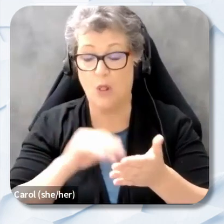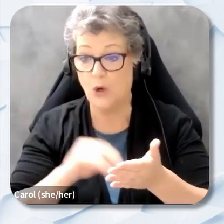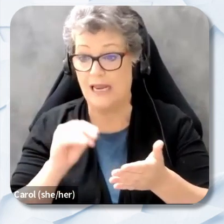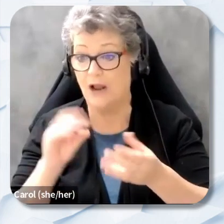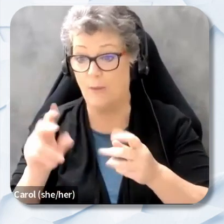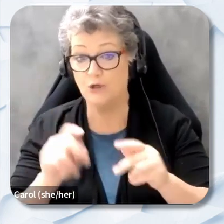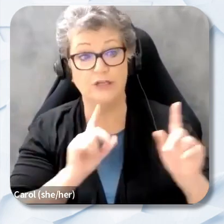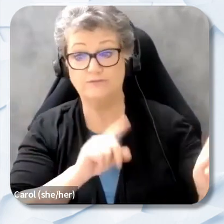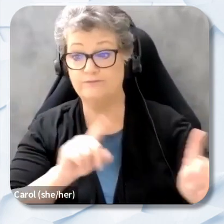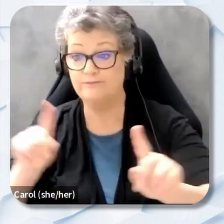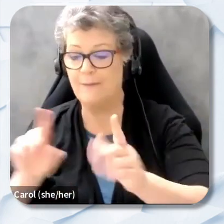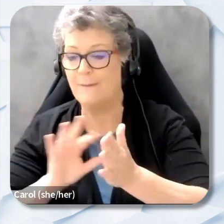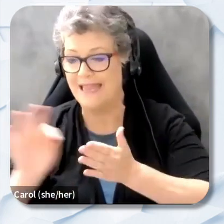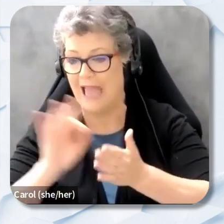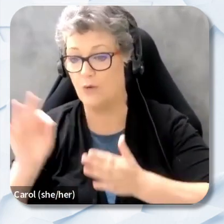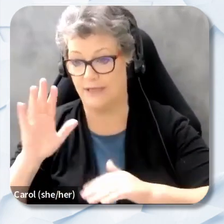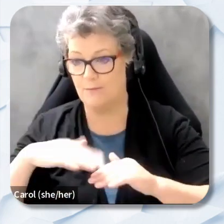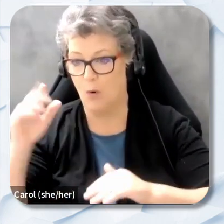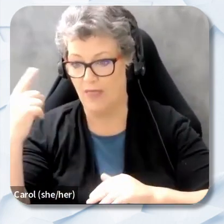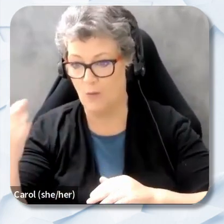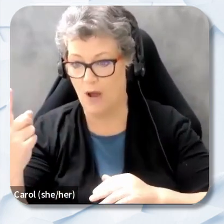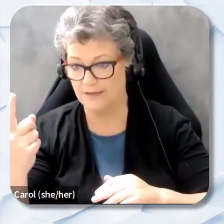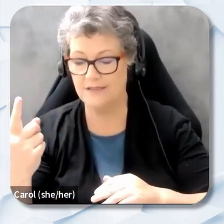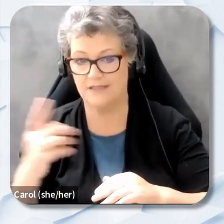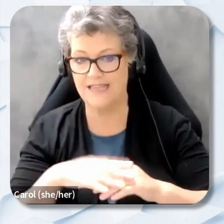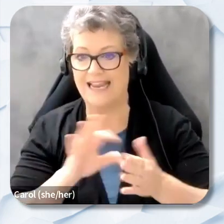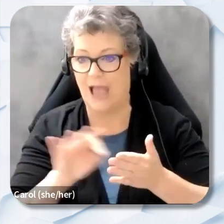and may be counted more than once across allowable use areas.